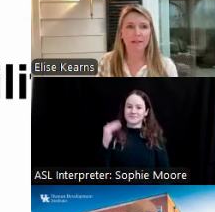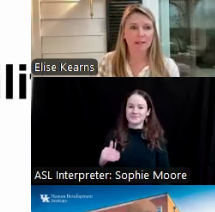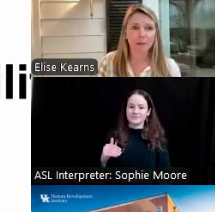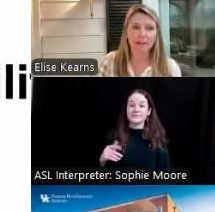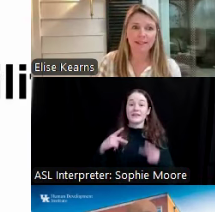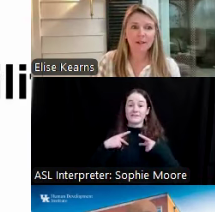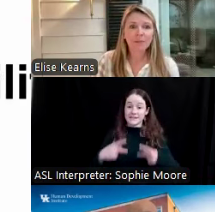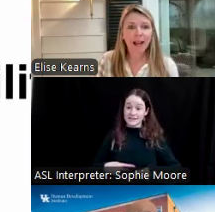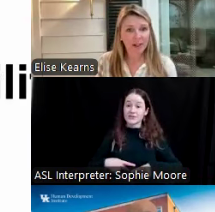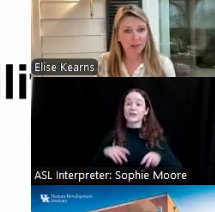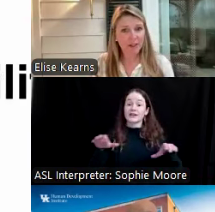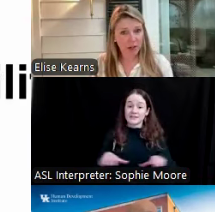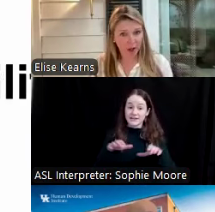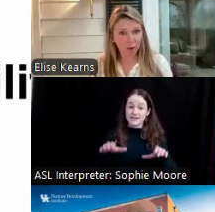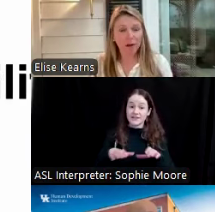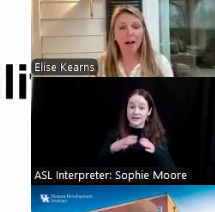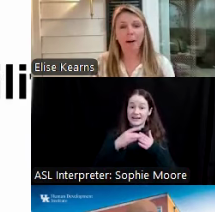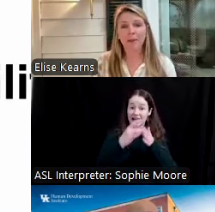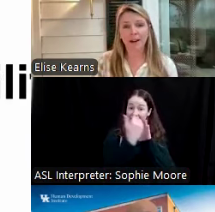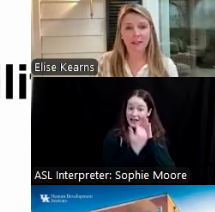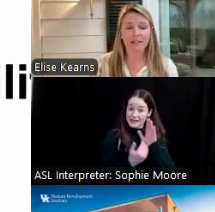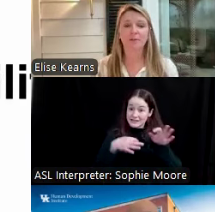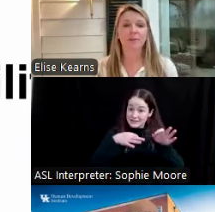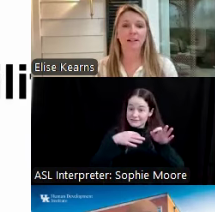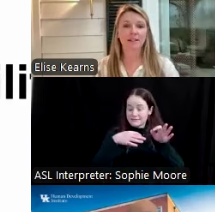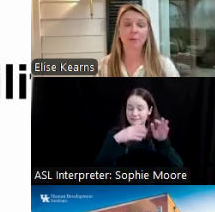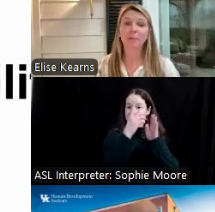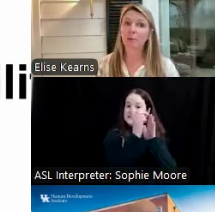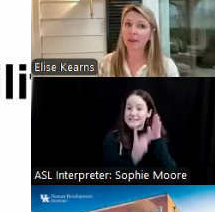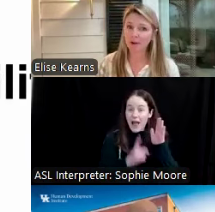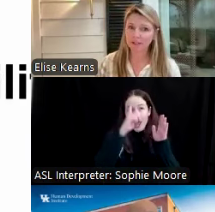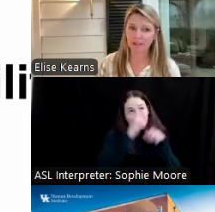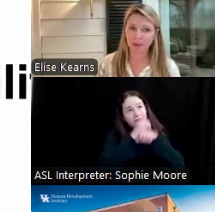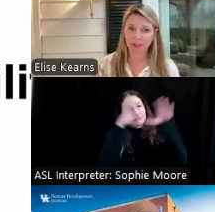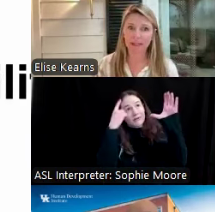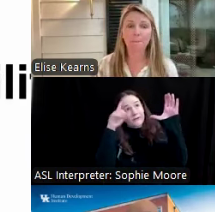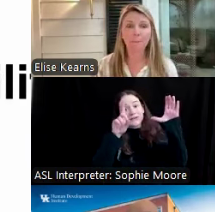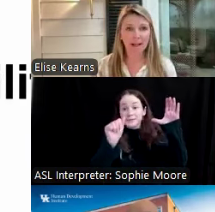disabilities? Actually, no. Um, the evidence is from studies of people without disabilities, but our current